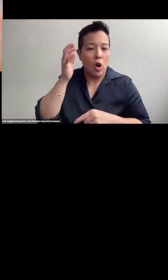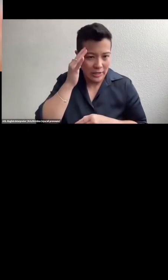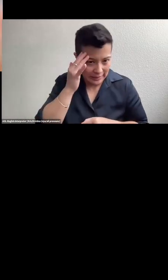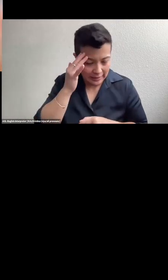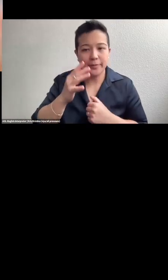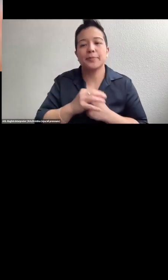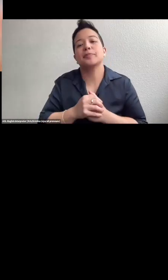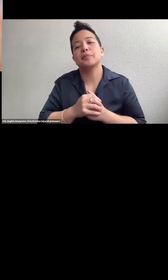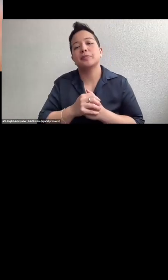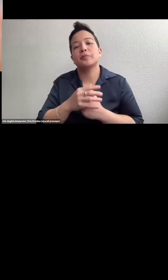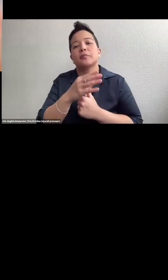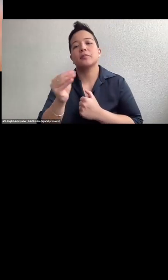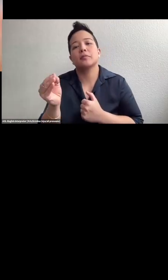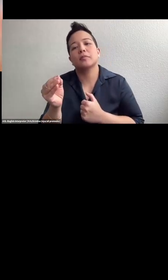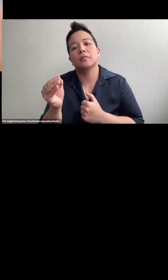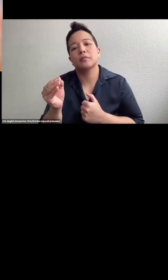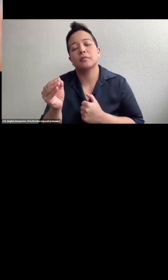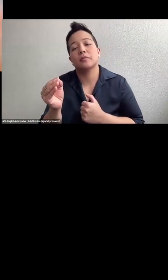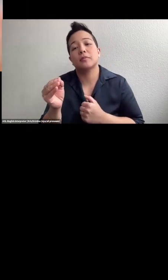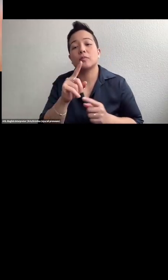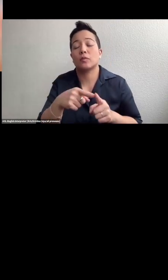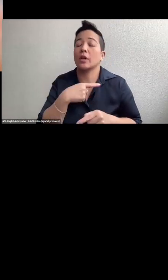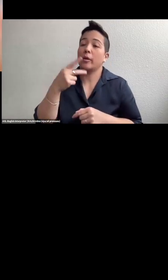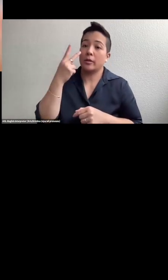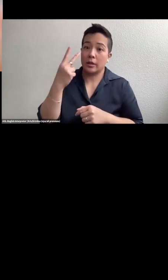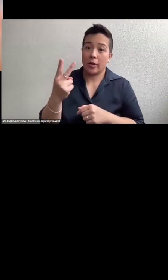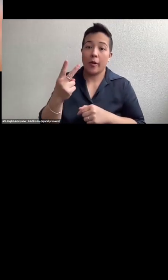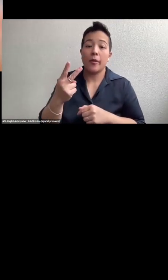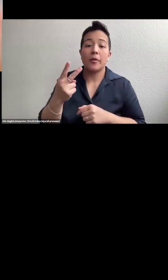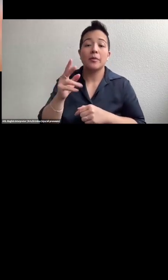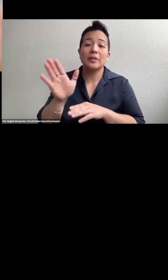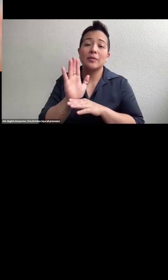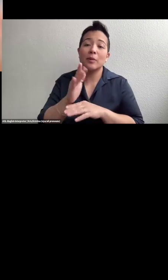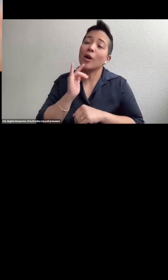When I saw this video, I was like oh yes